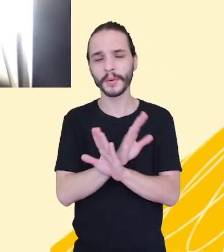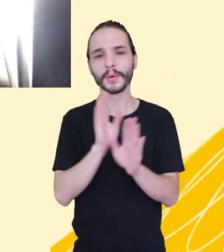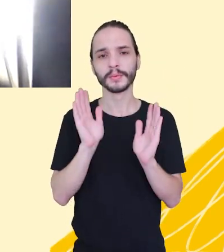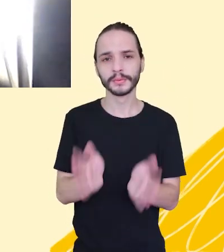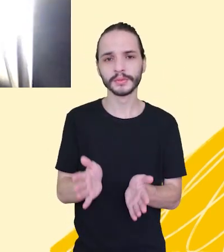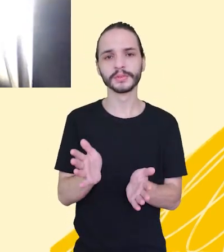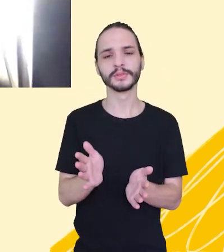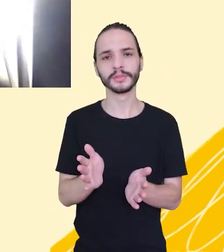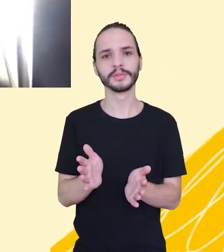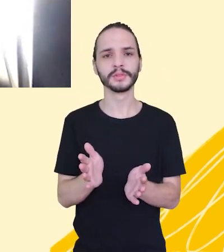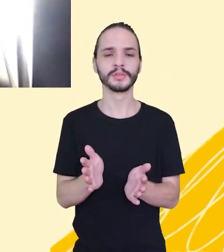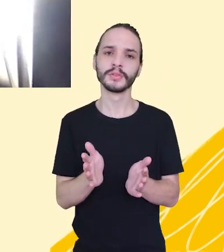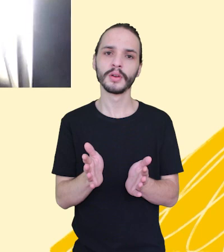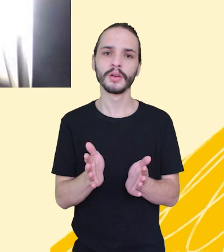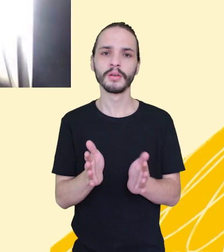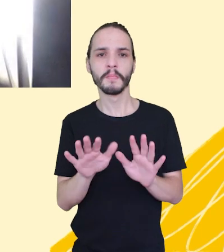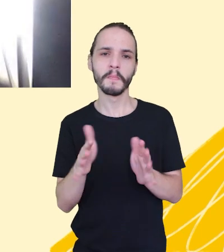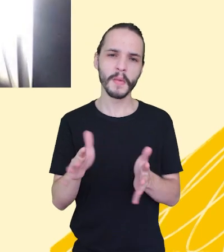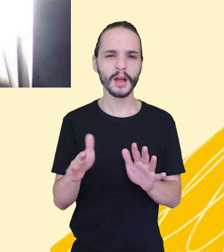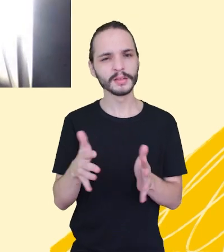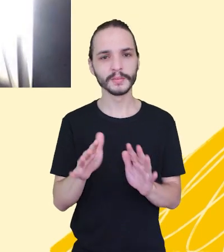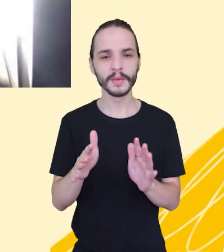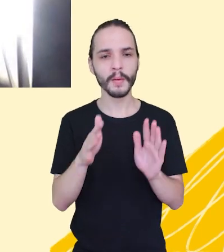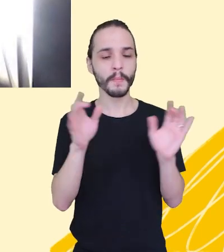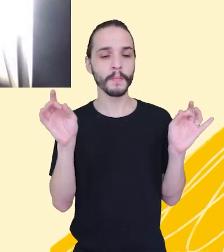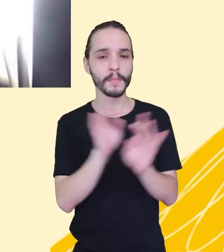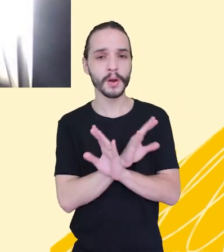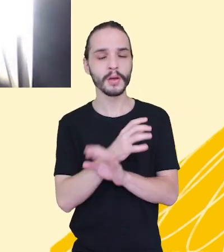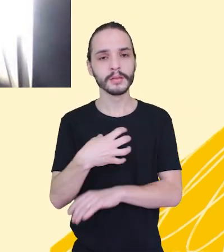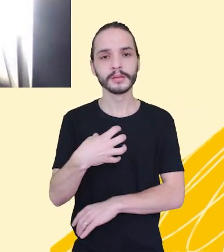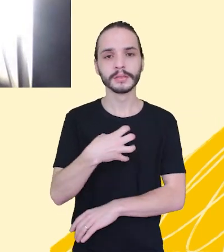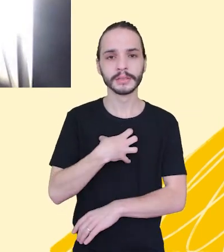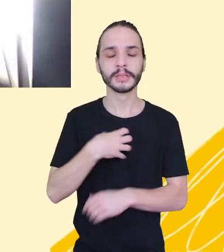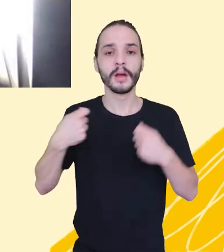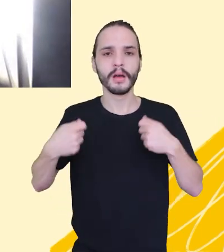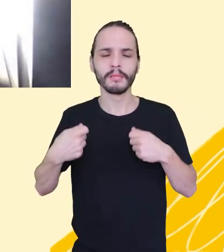I felt that Iím at the end or almost.